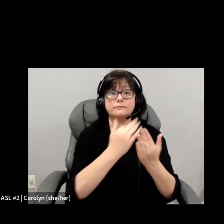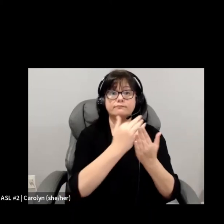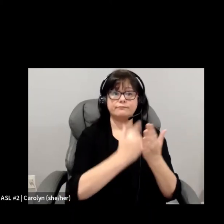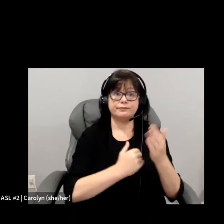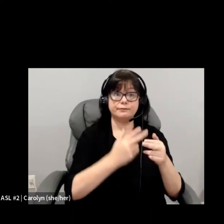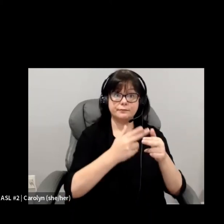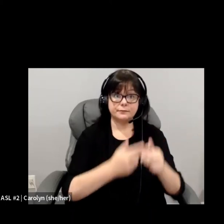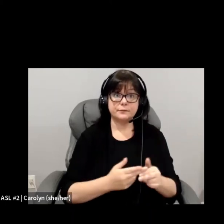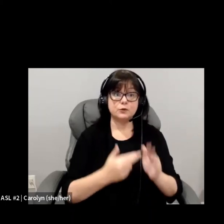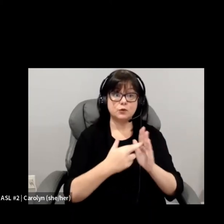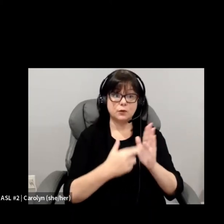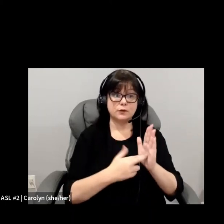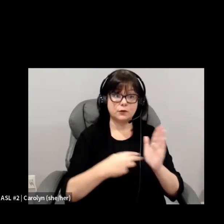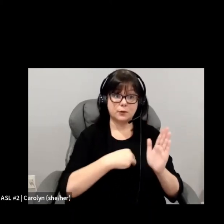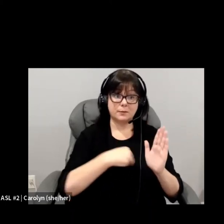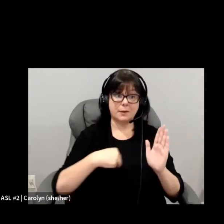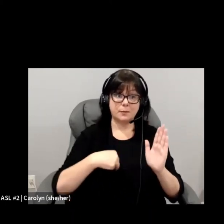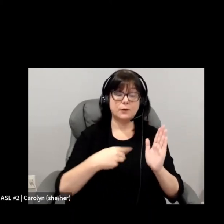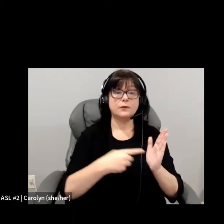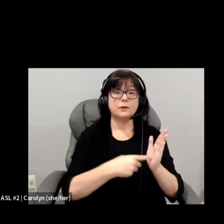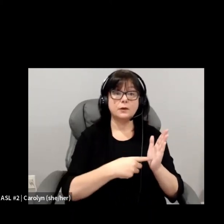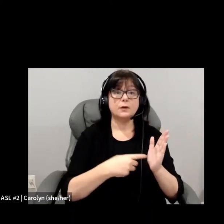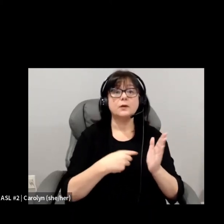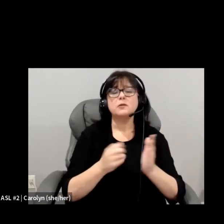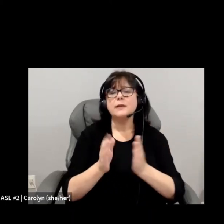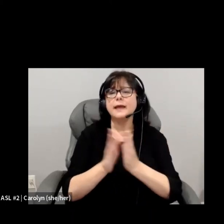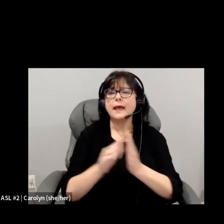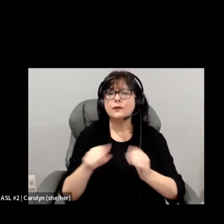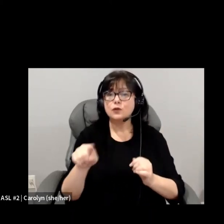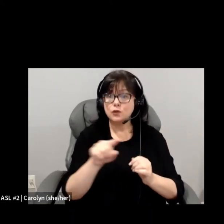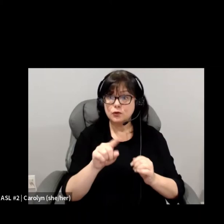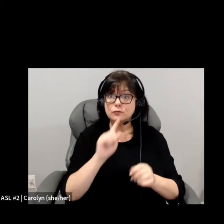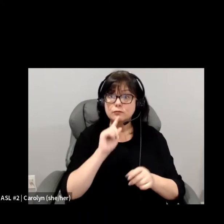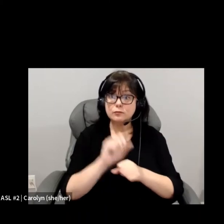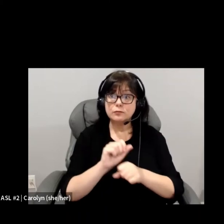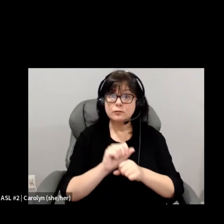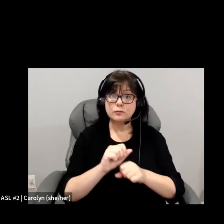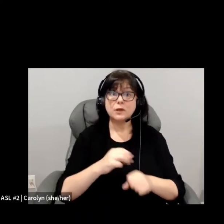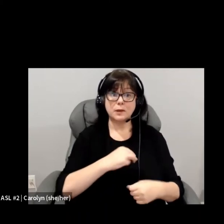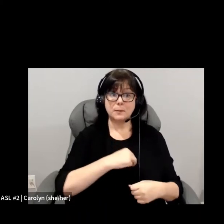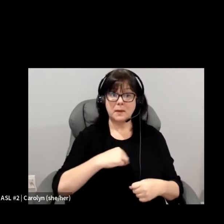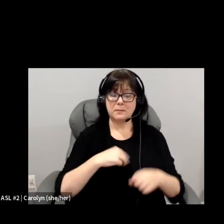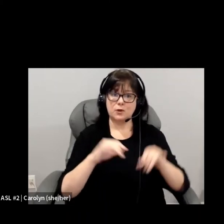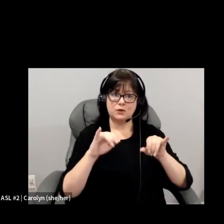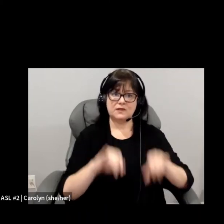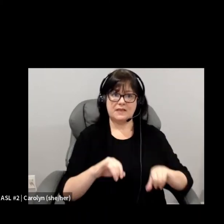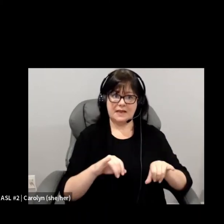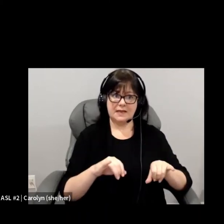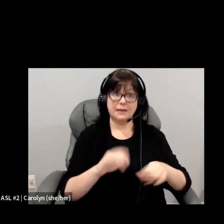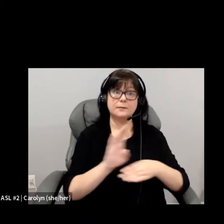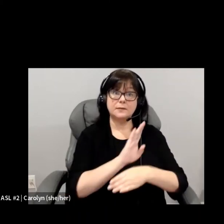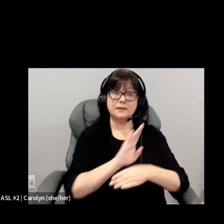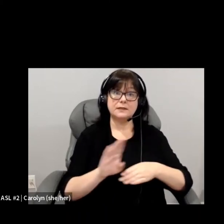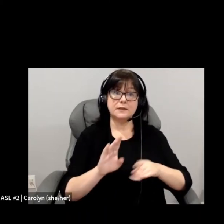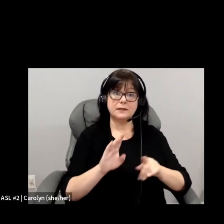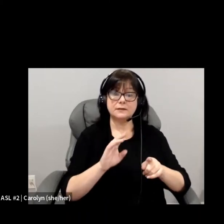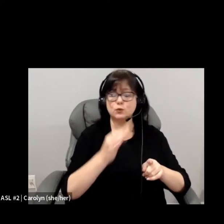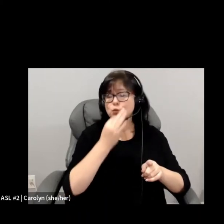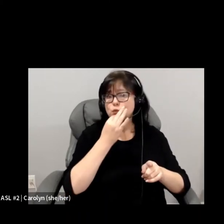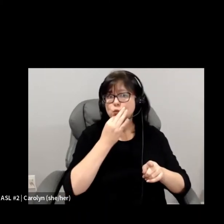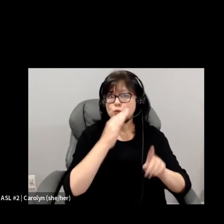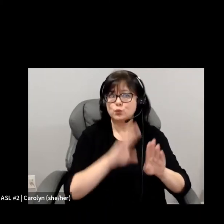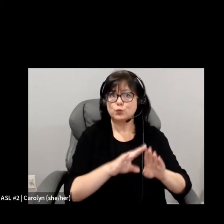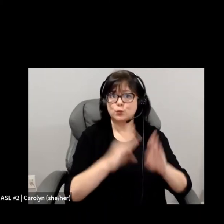I ASK ALL ARCH MEMBERS STAY FOR THE BUSINESS PART OF THE MEETING WHICH WILL BEGIN SHORTLY.